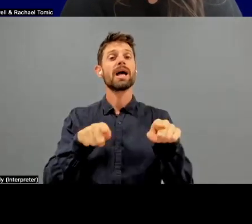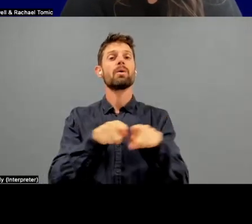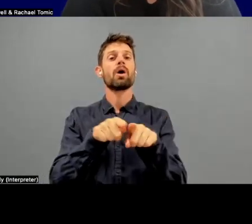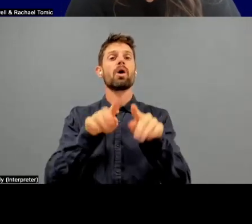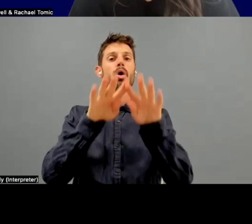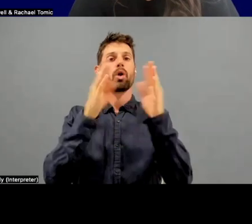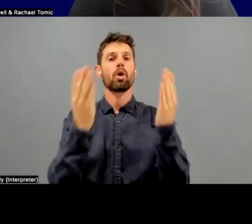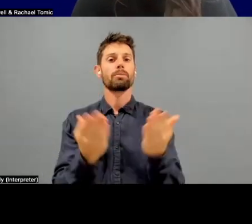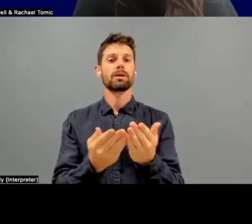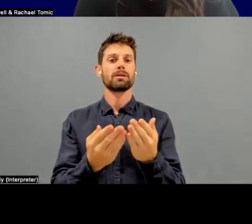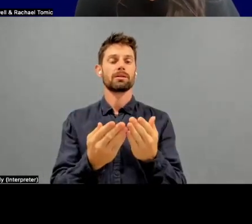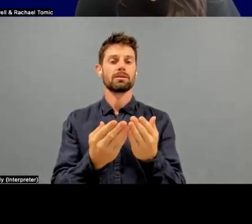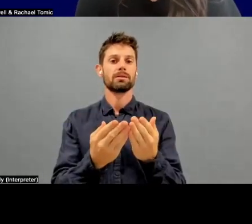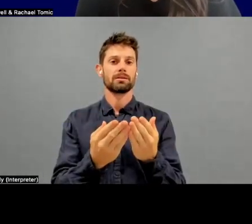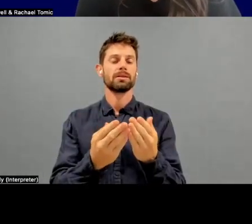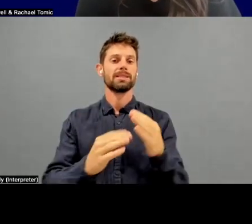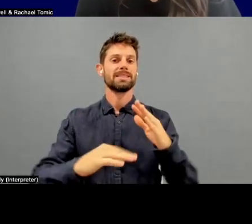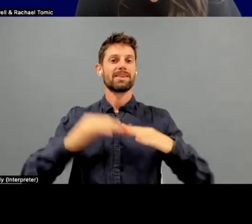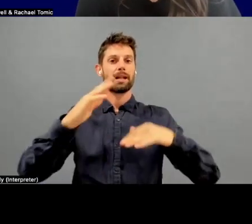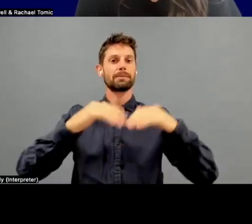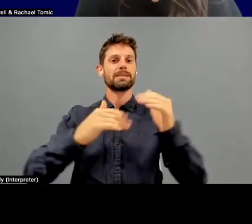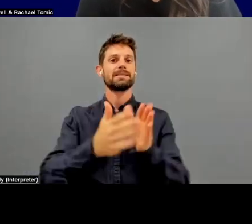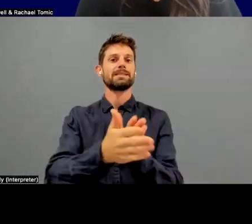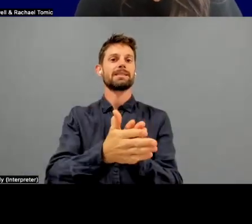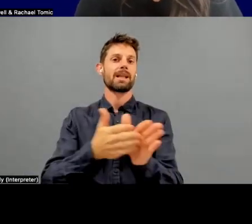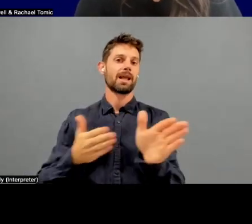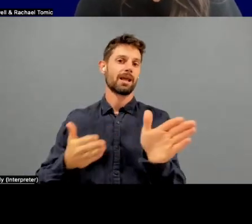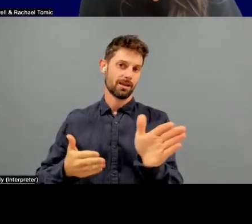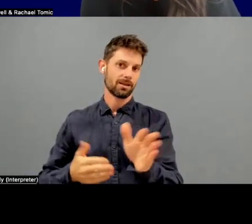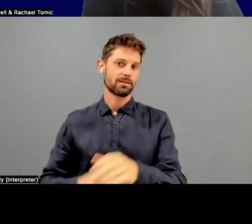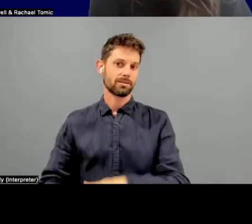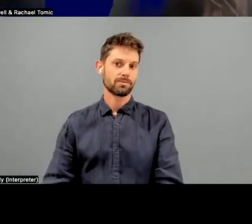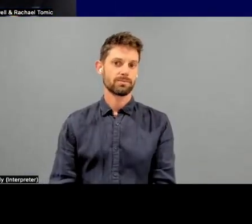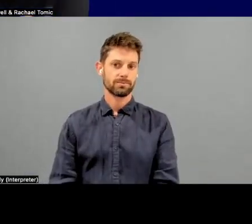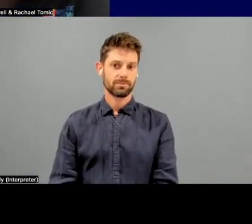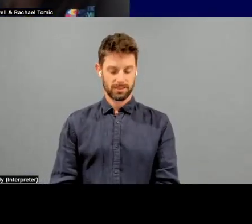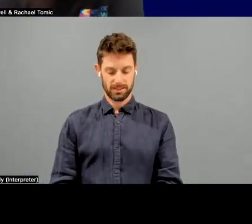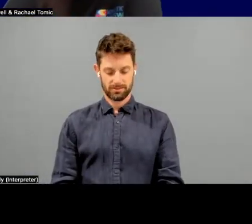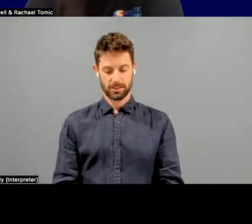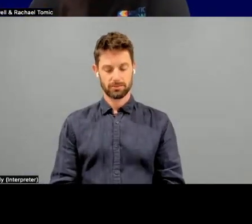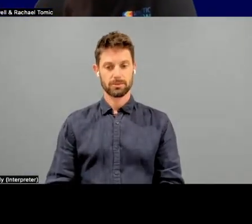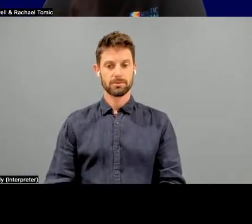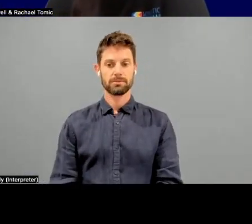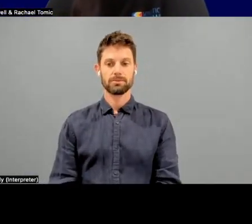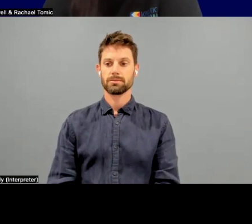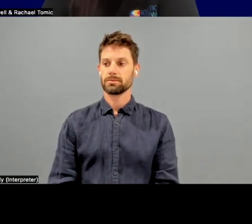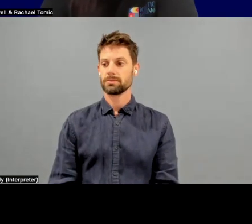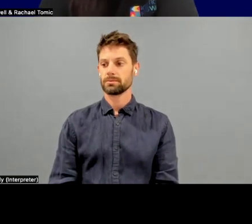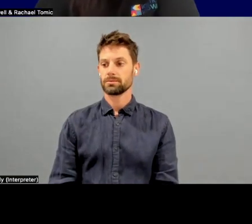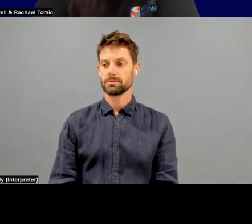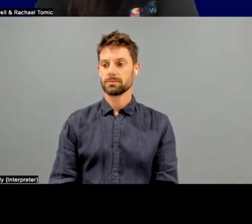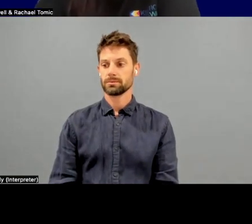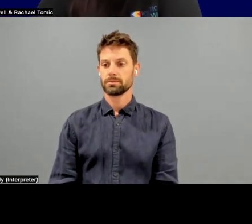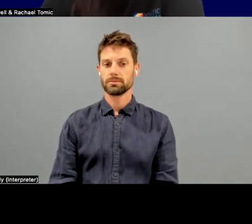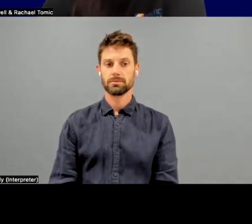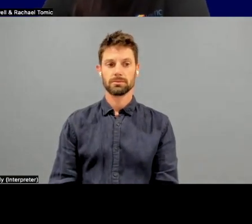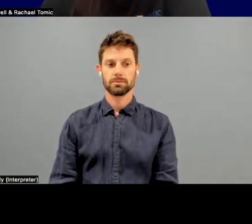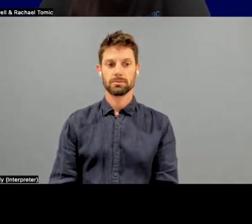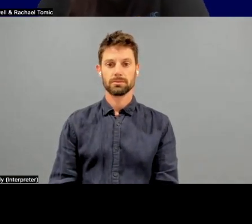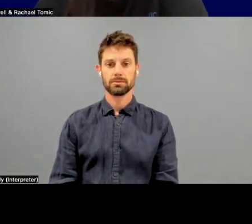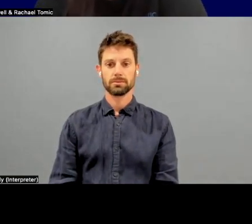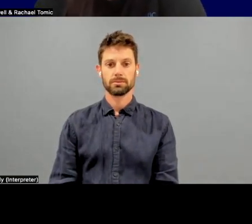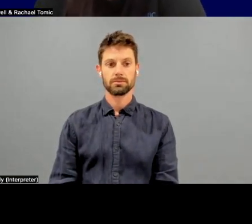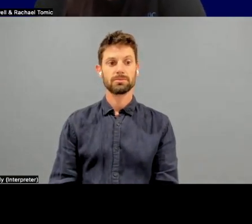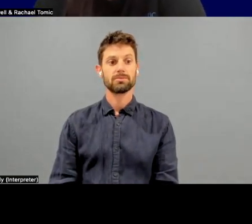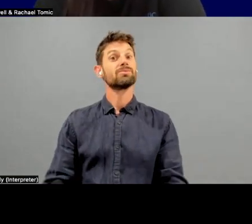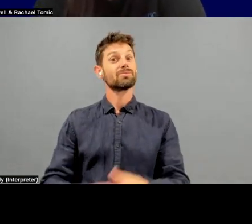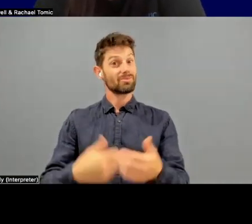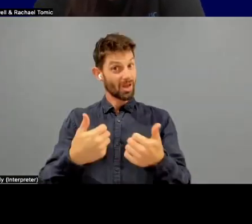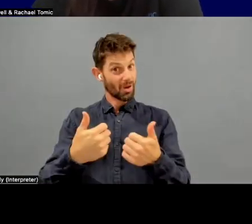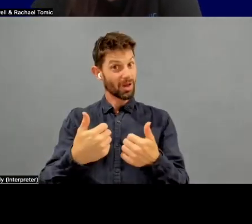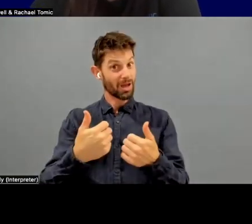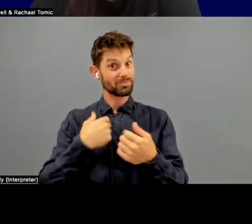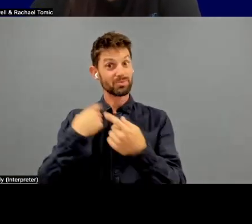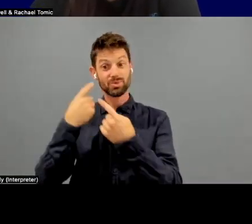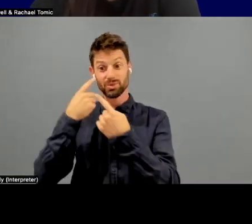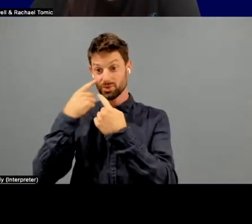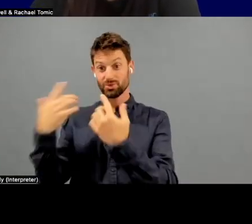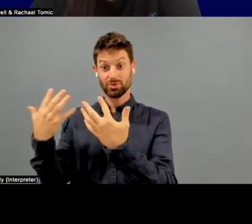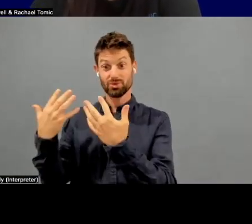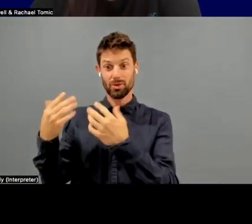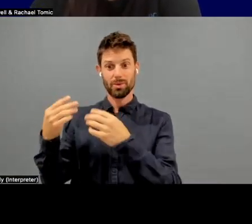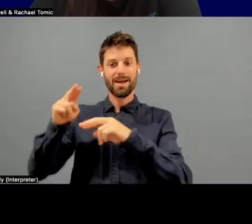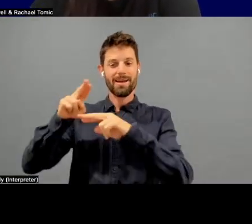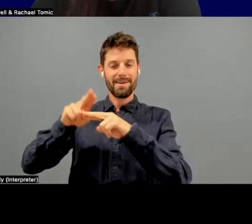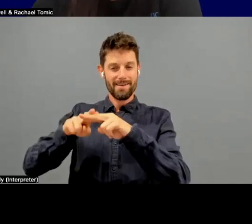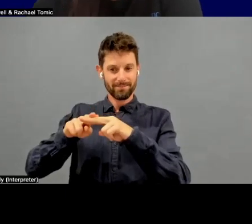It’s Emily again. Here we have used the F-words model to get a really thorough